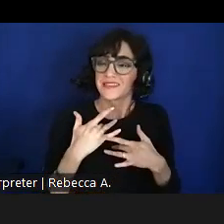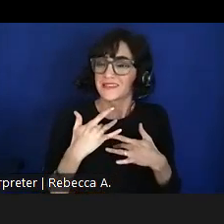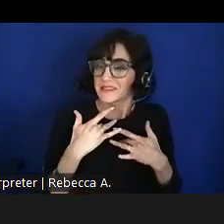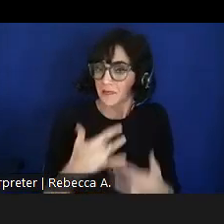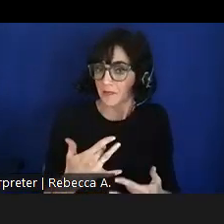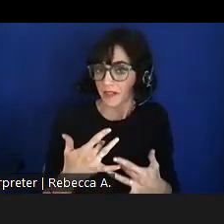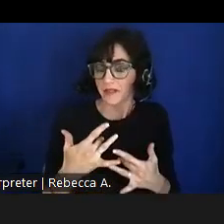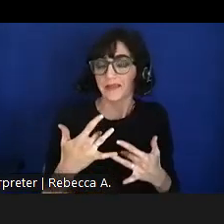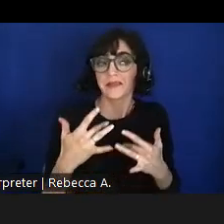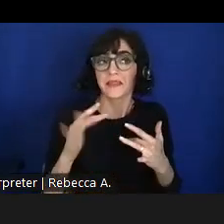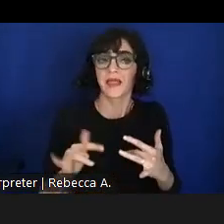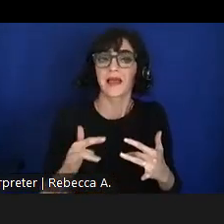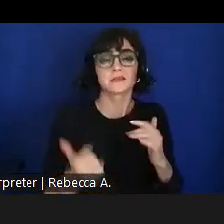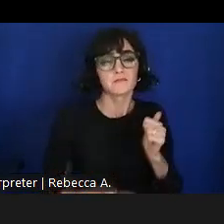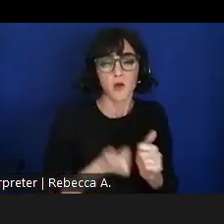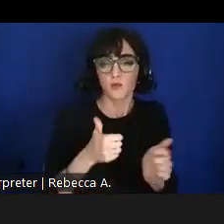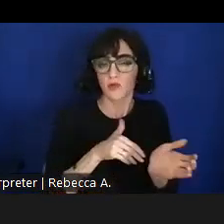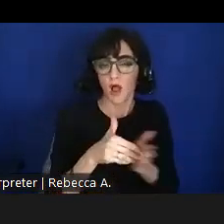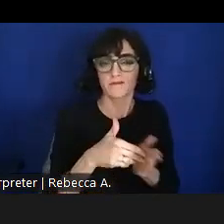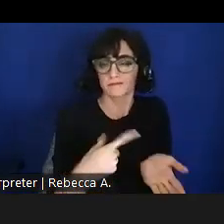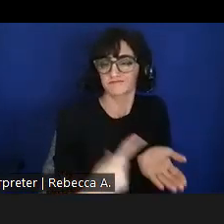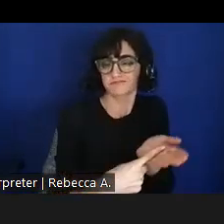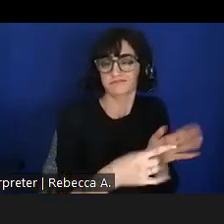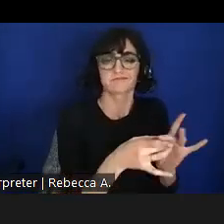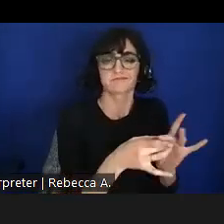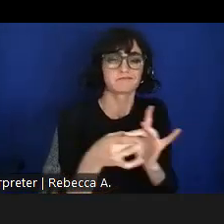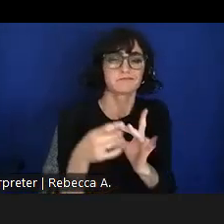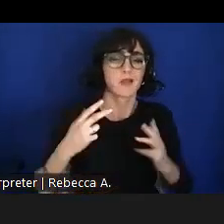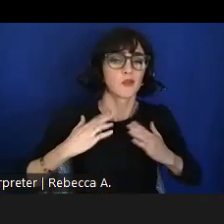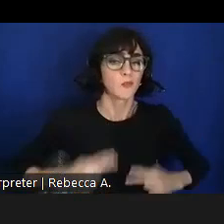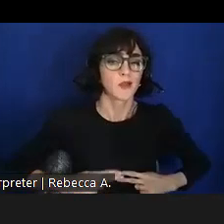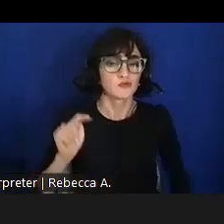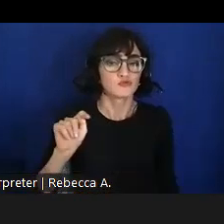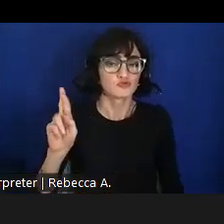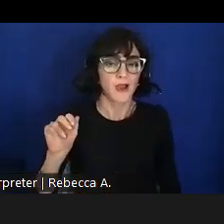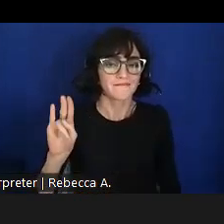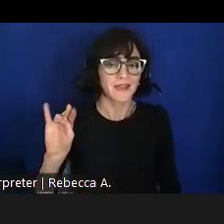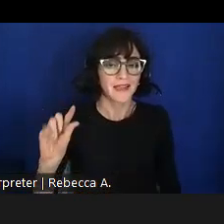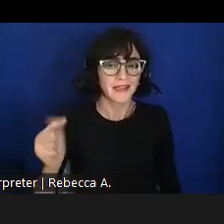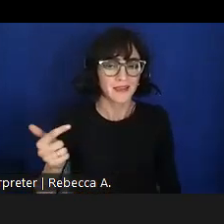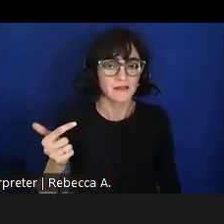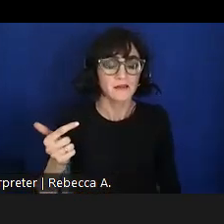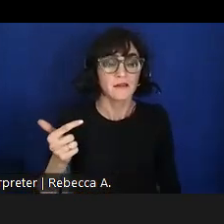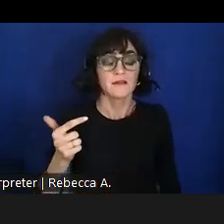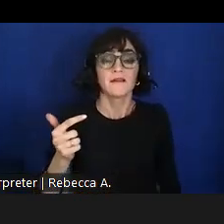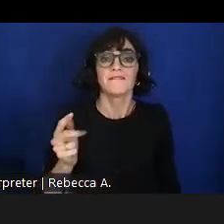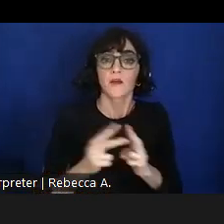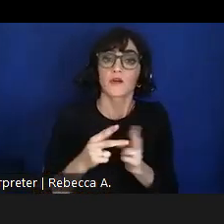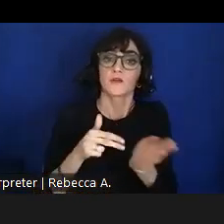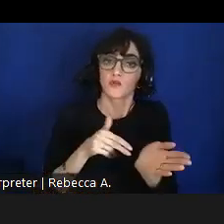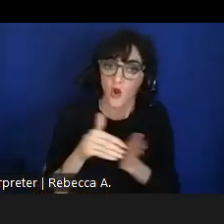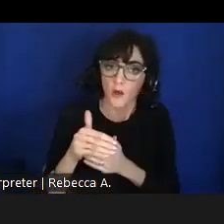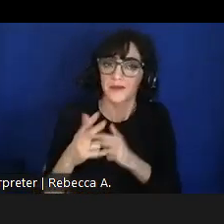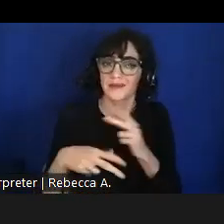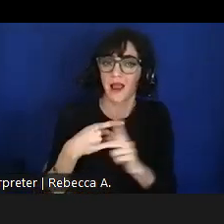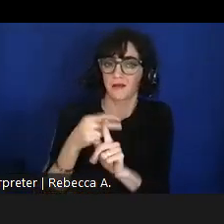human trafficking it is a very uh common form of coercion but substance use coercion is